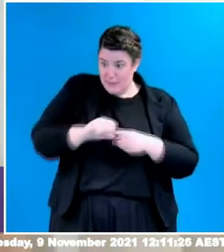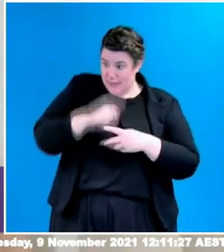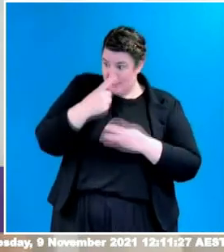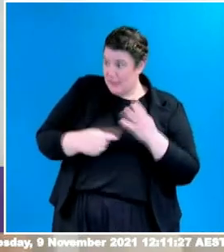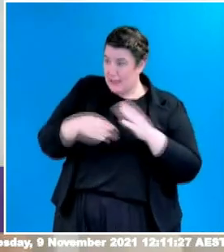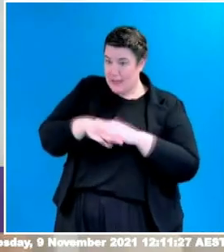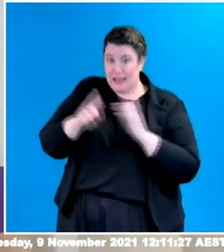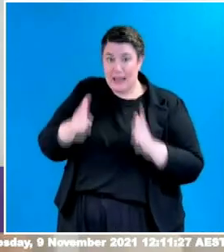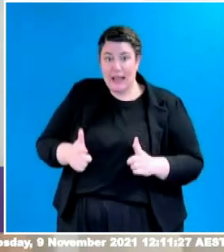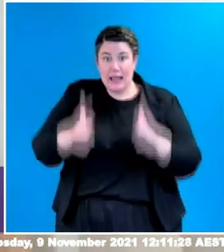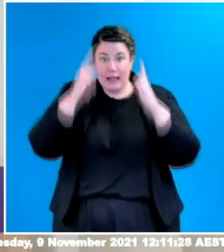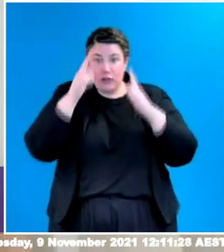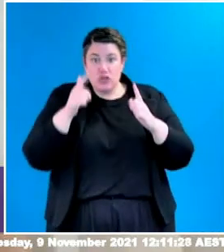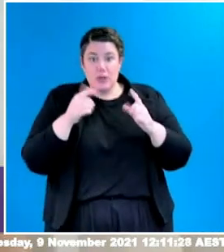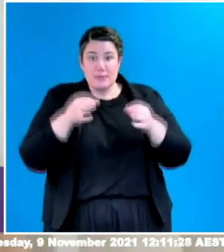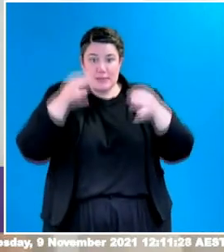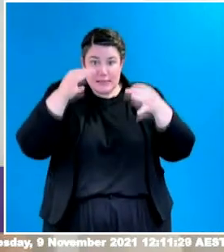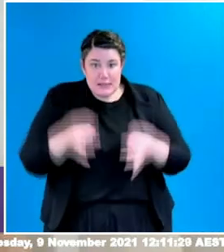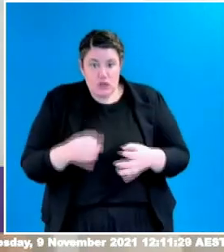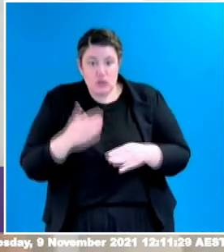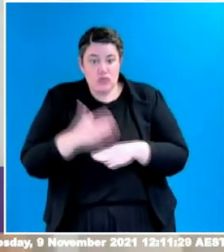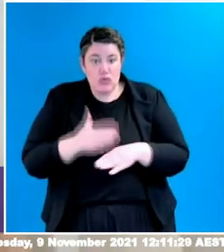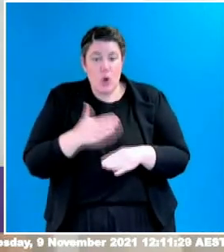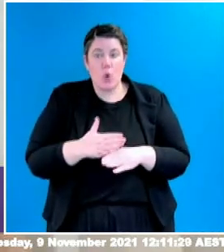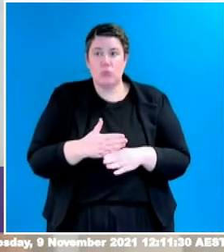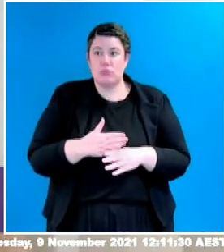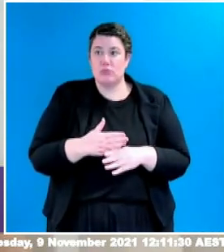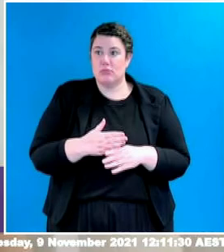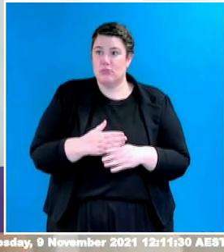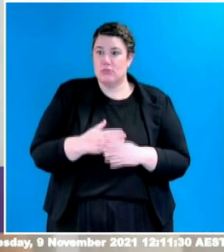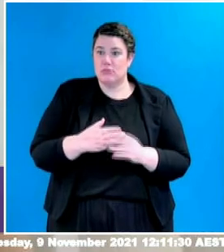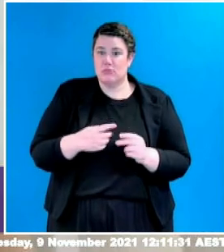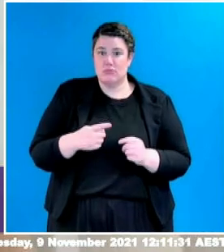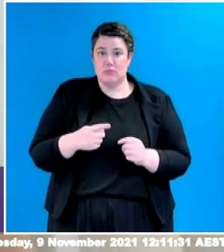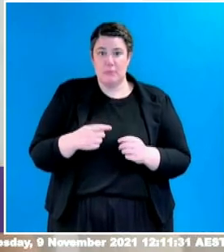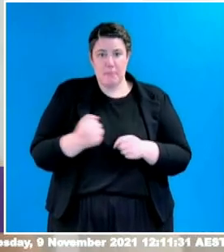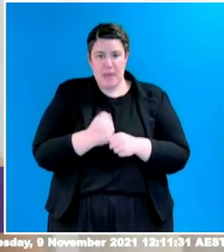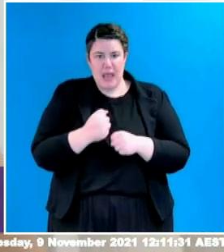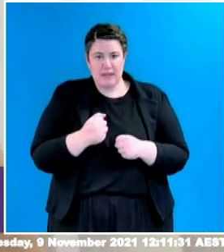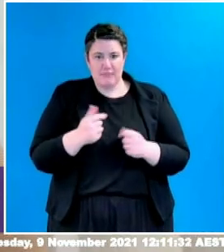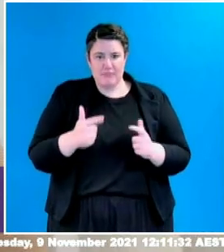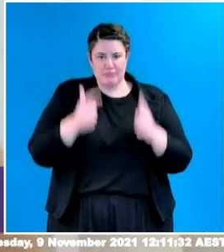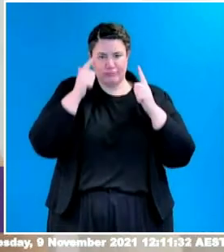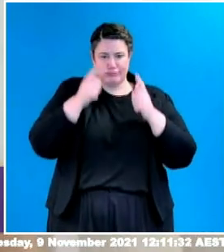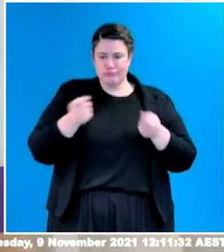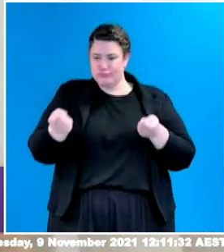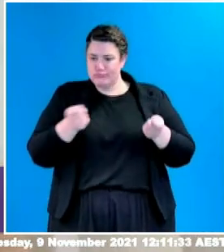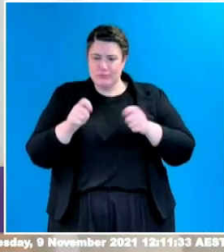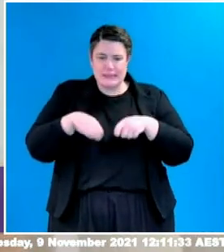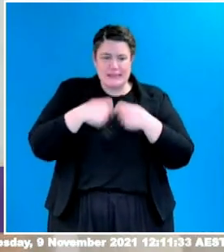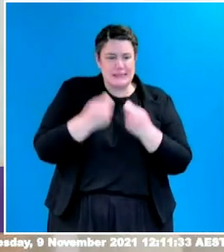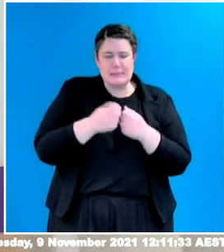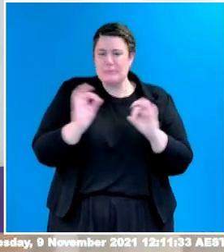leadership, decision-making, positions of authority. It is actually quite an interesting thing.